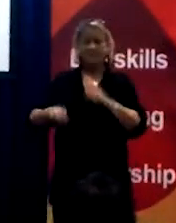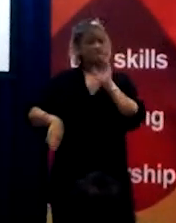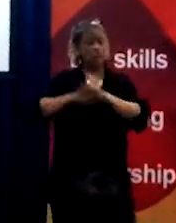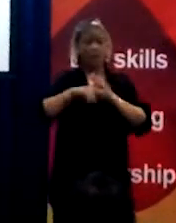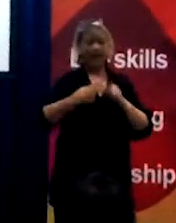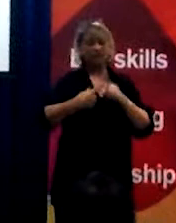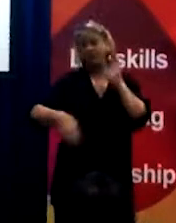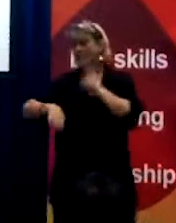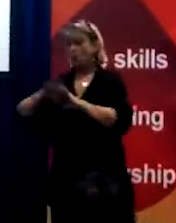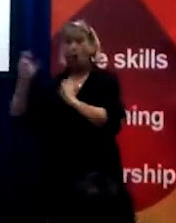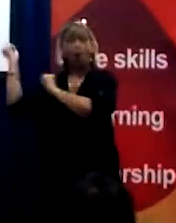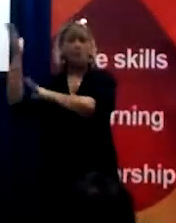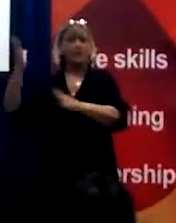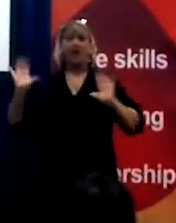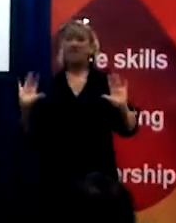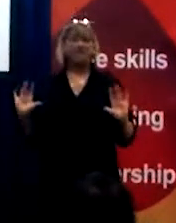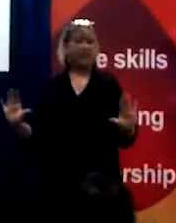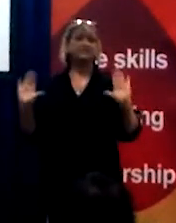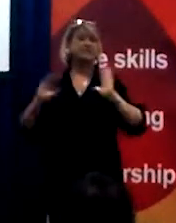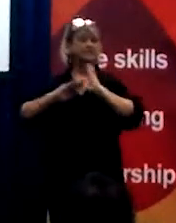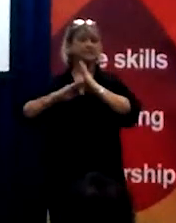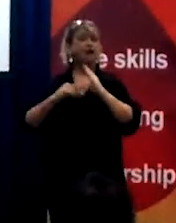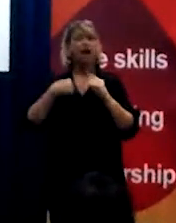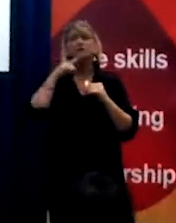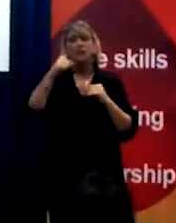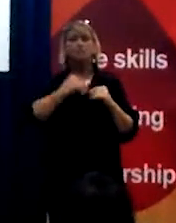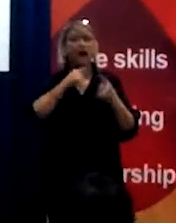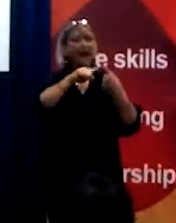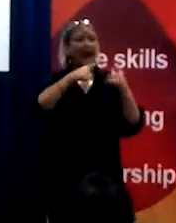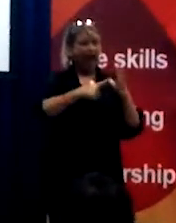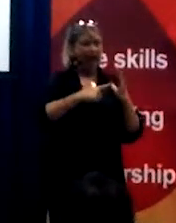This is where I say our EAs are kept on their toes all the time.